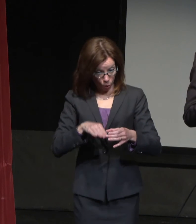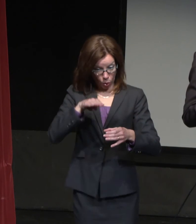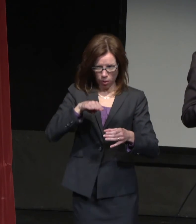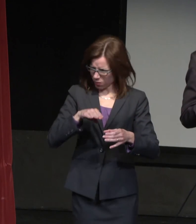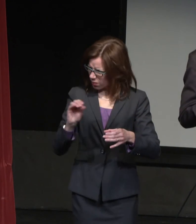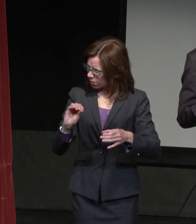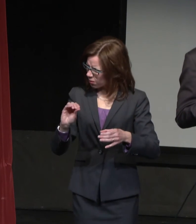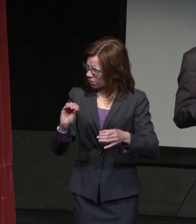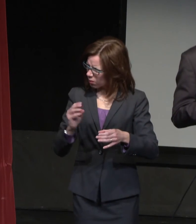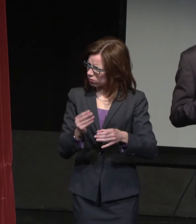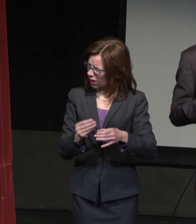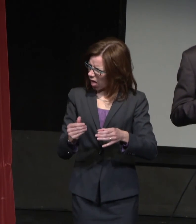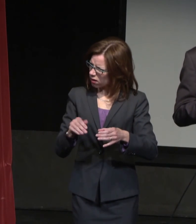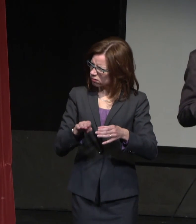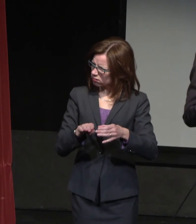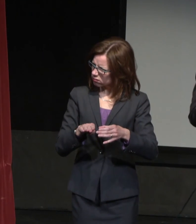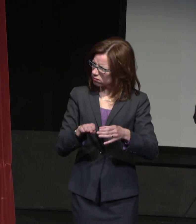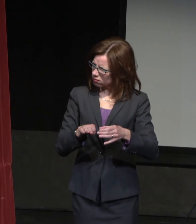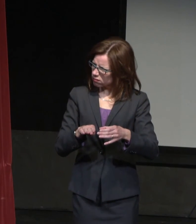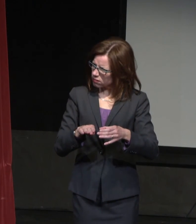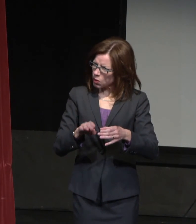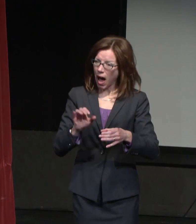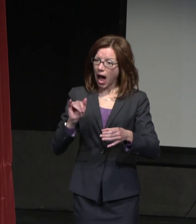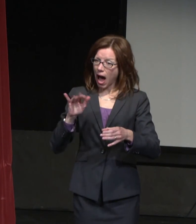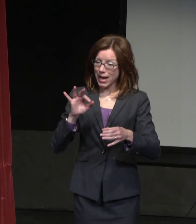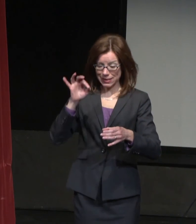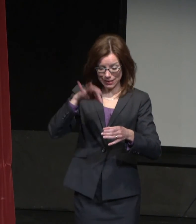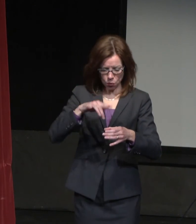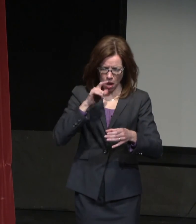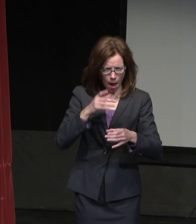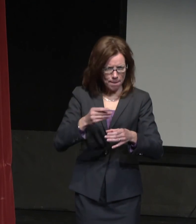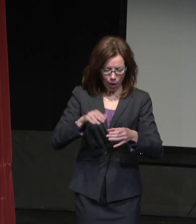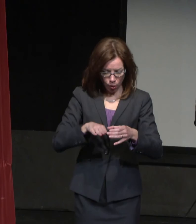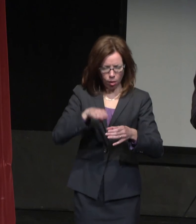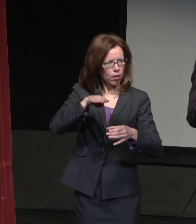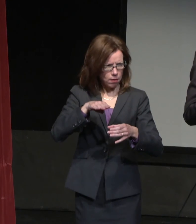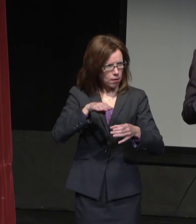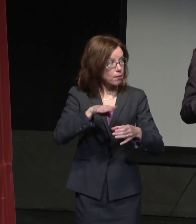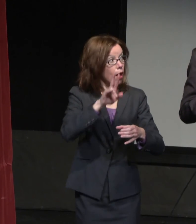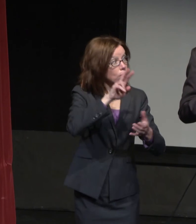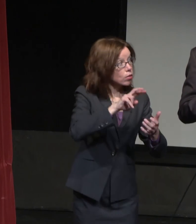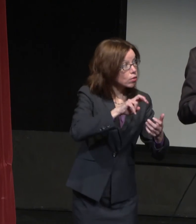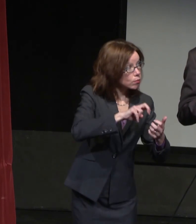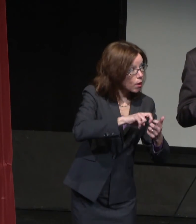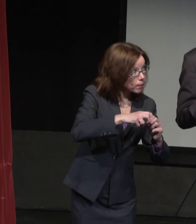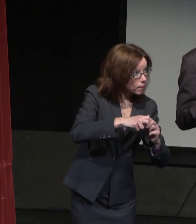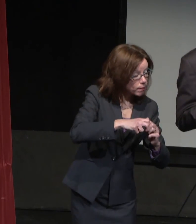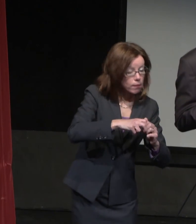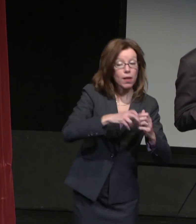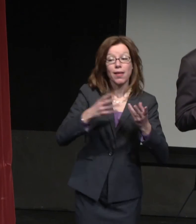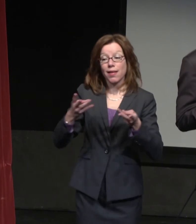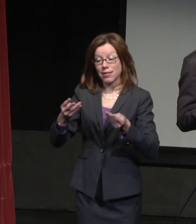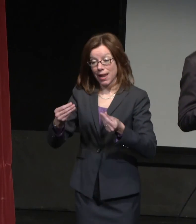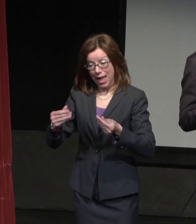So floating ice melting is not a problem. What's the problem is the ice on the continent of the South Pole and also in Greenland.